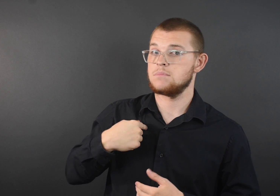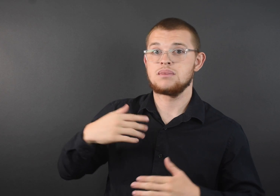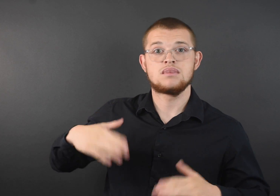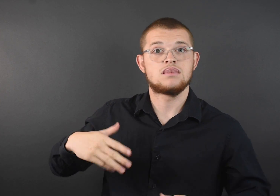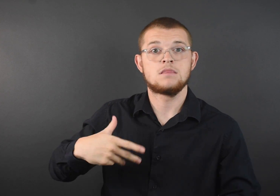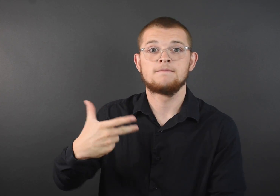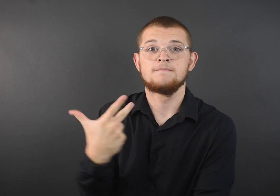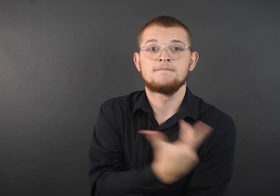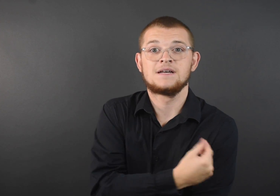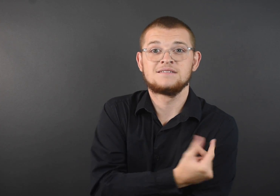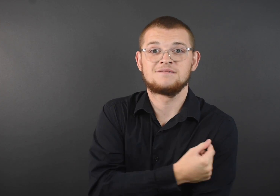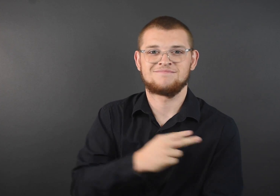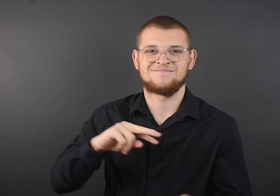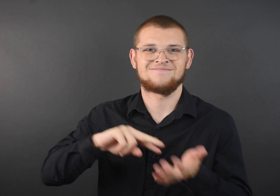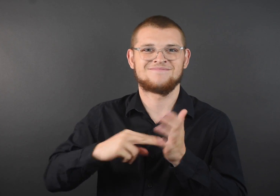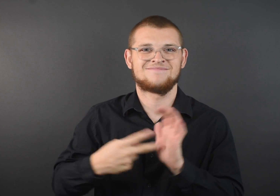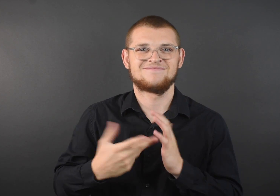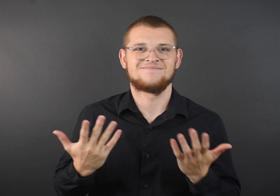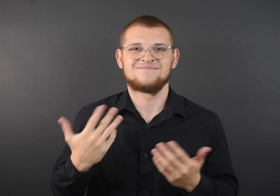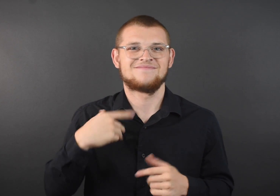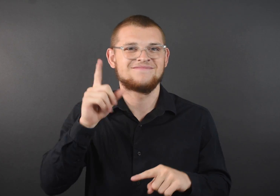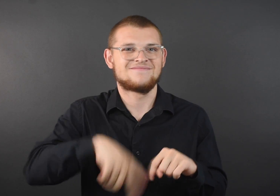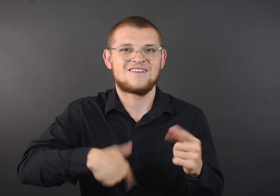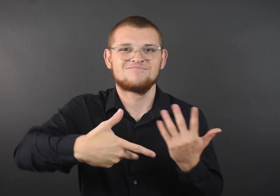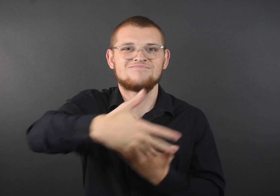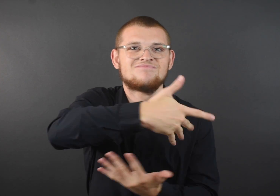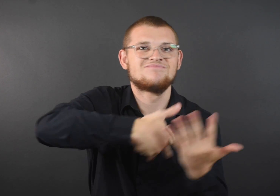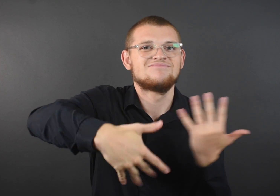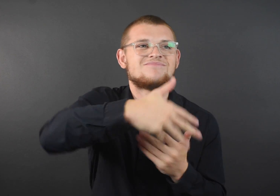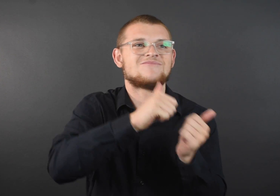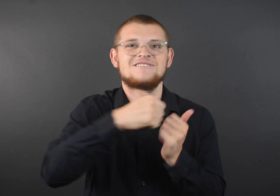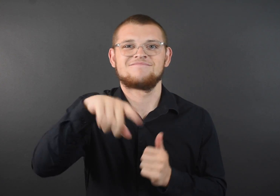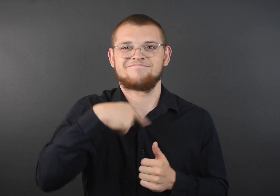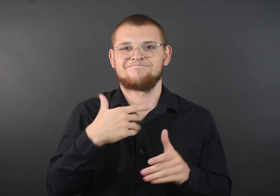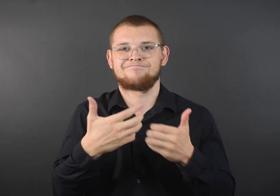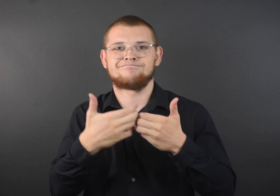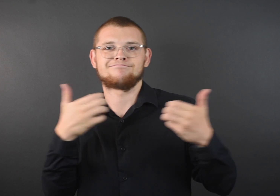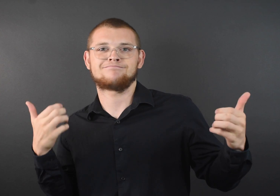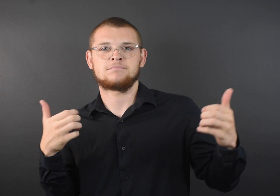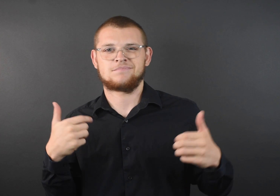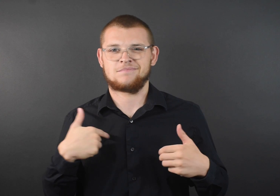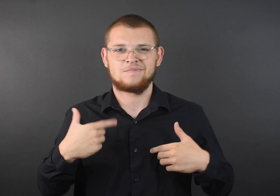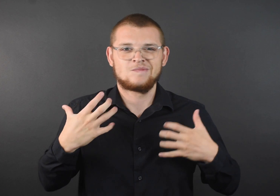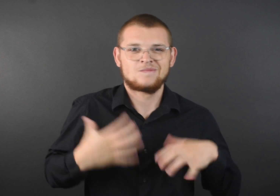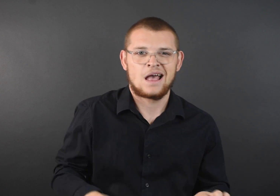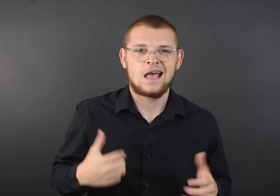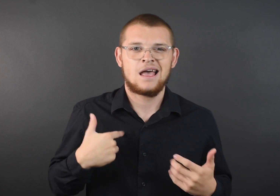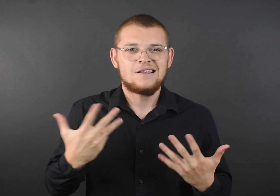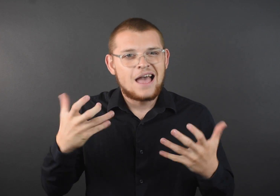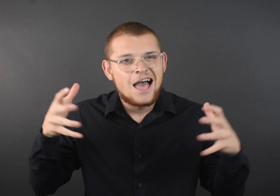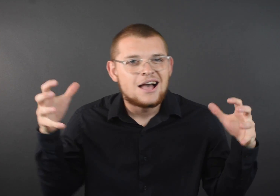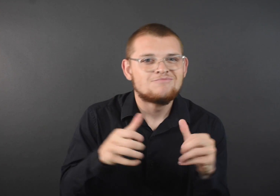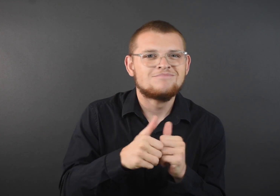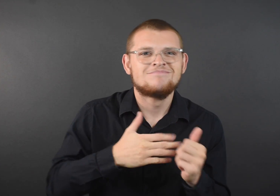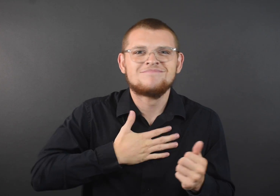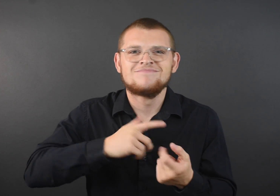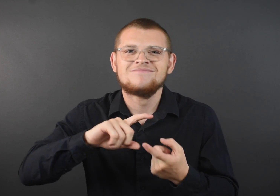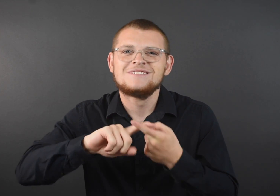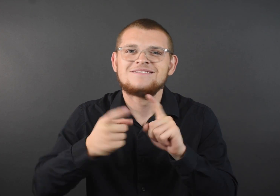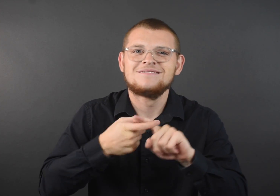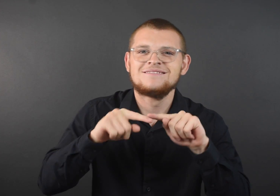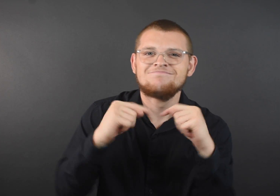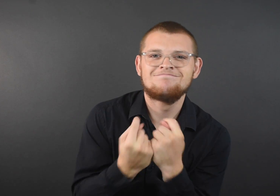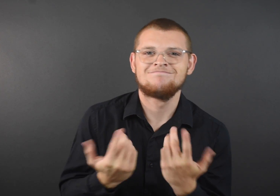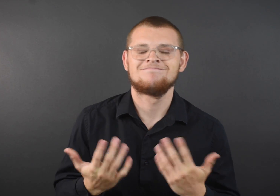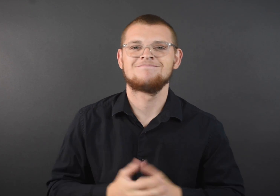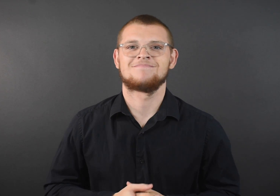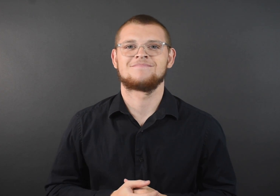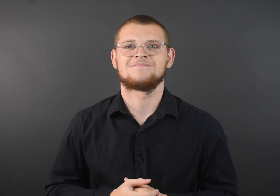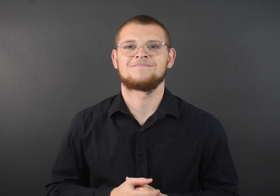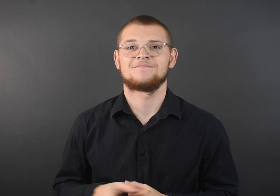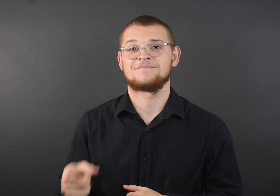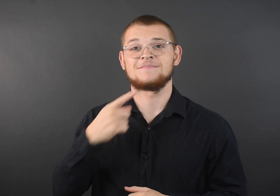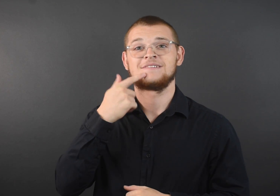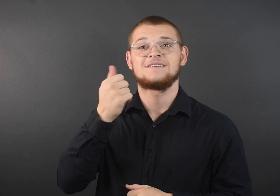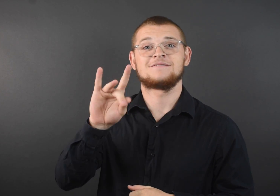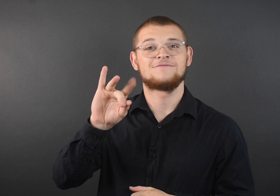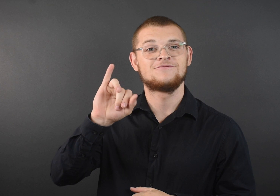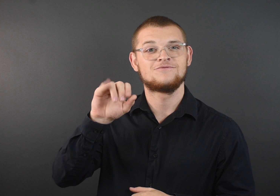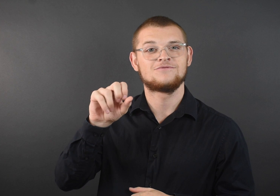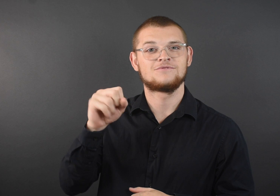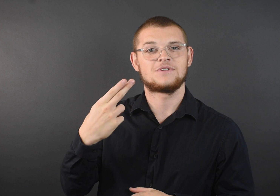he said. "I don't want that. I want to be with my team."